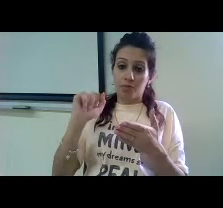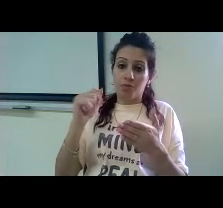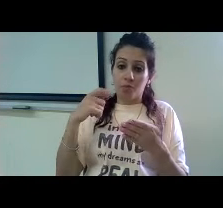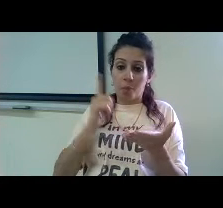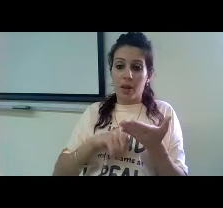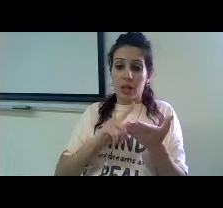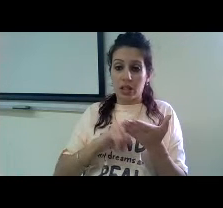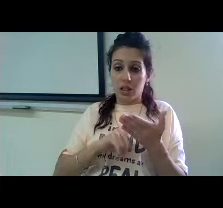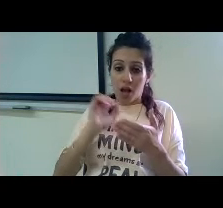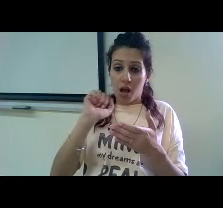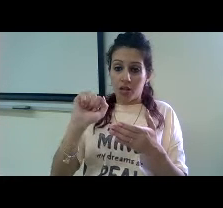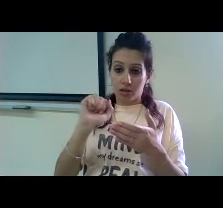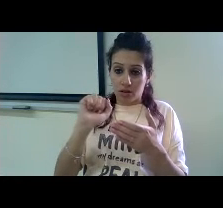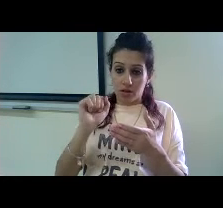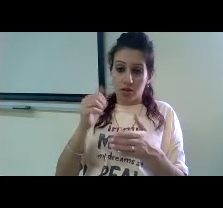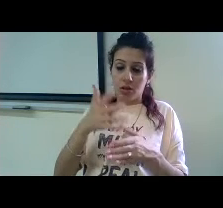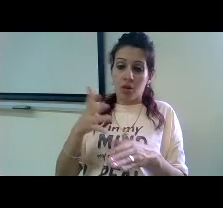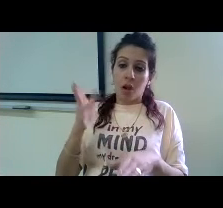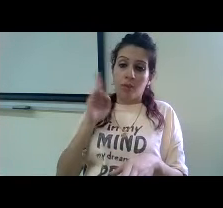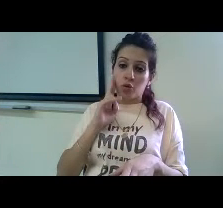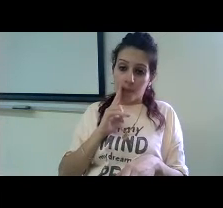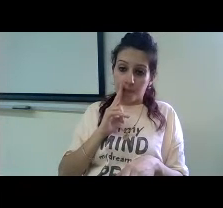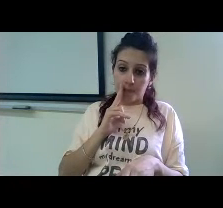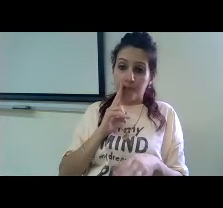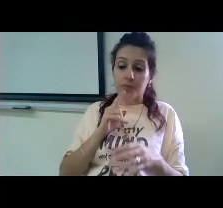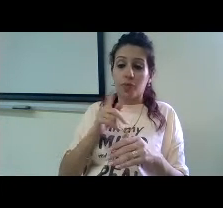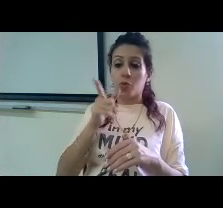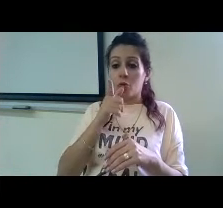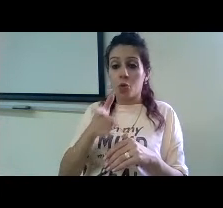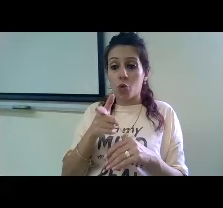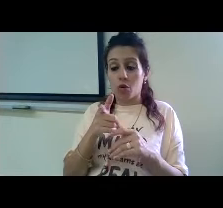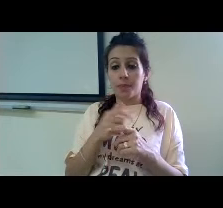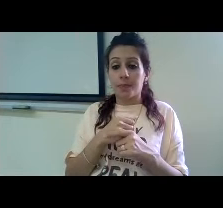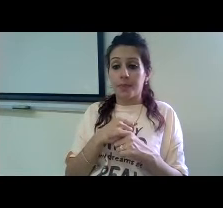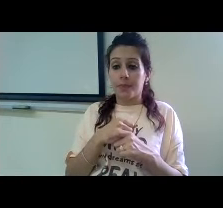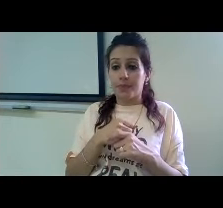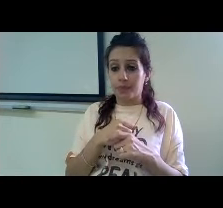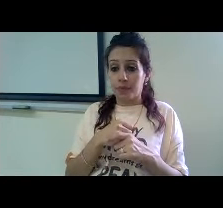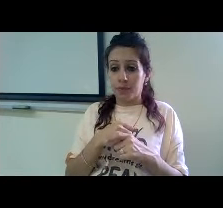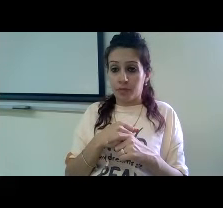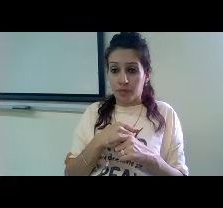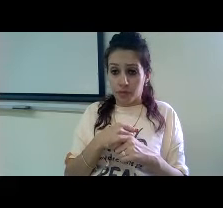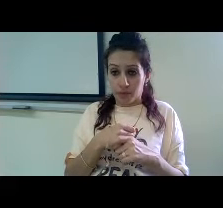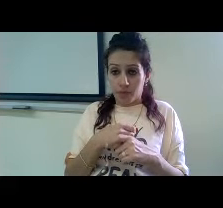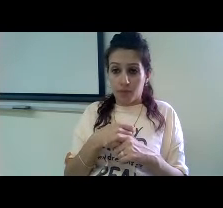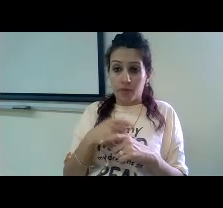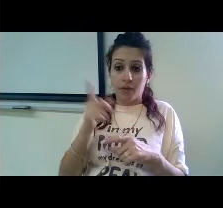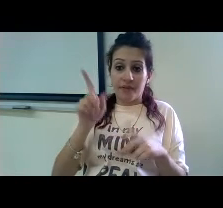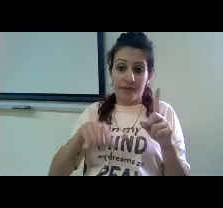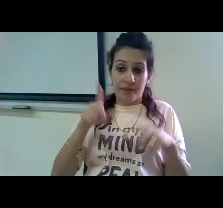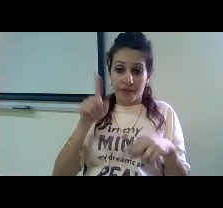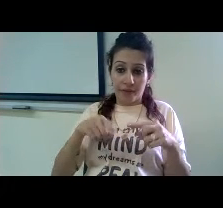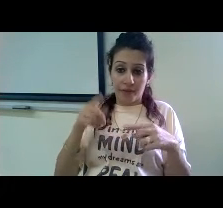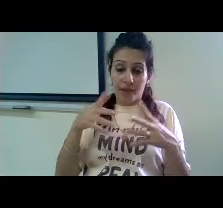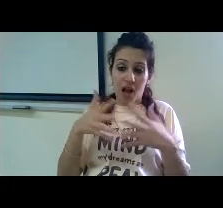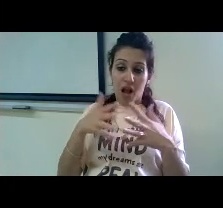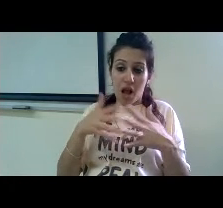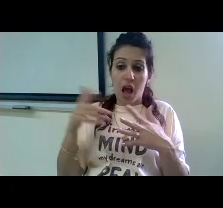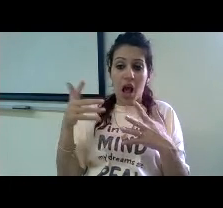is primarily with the school staff and especially with the school leader. And this is the reason why we need